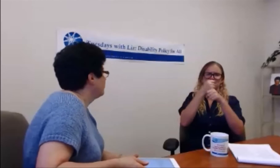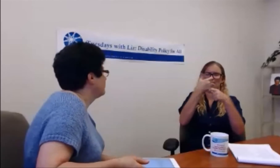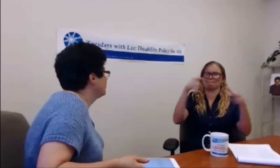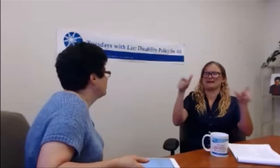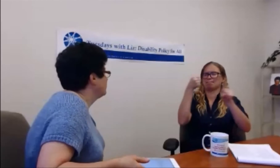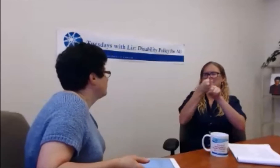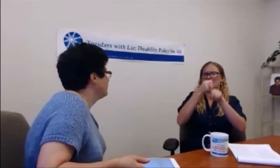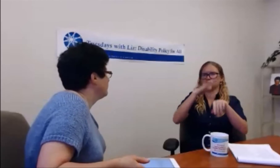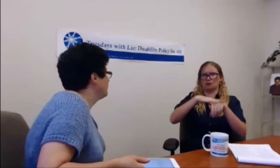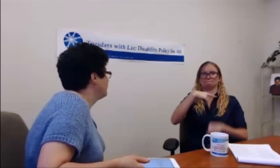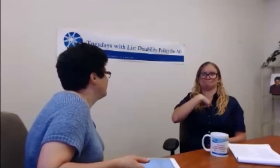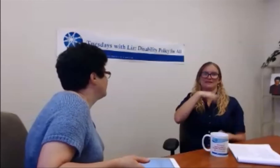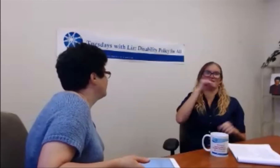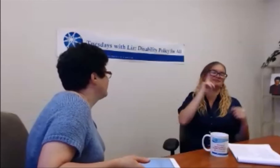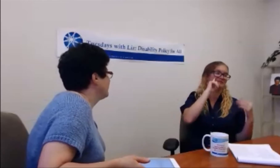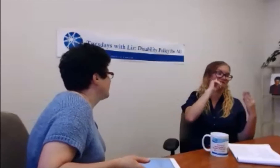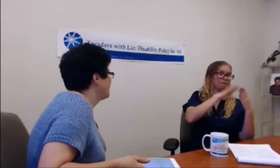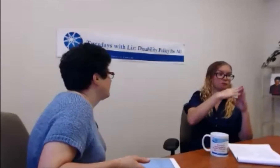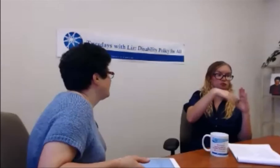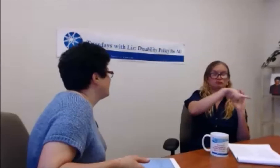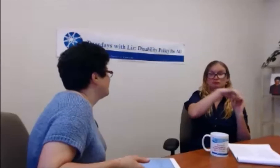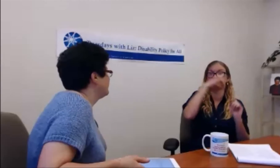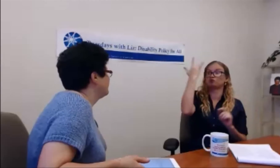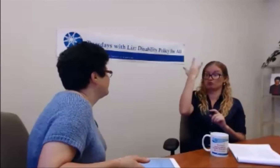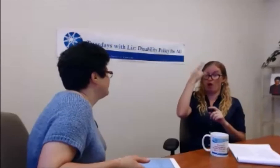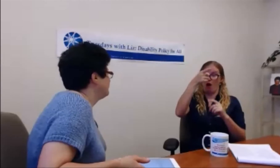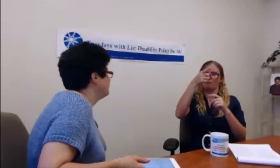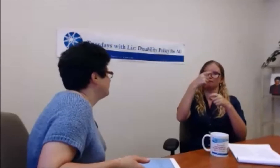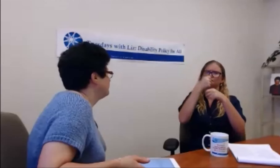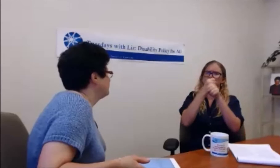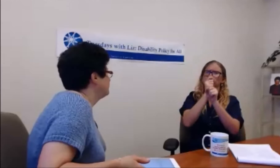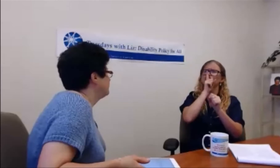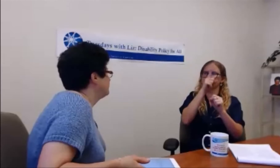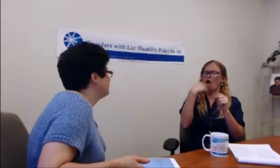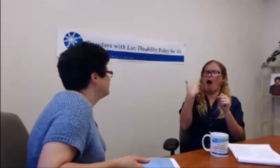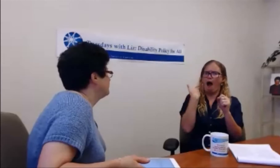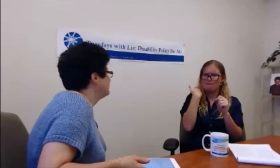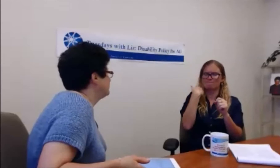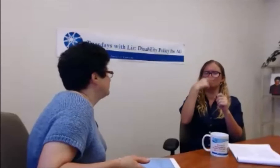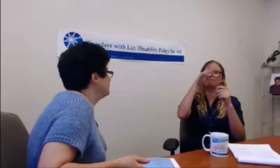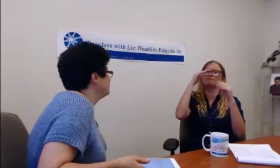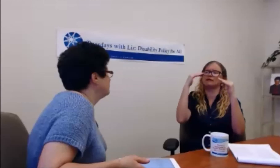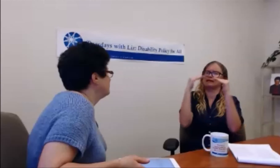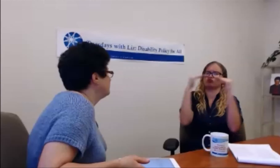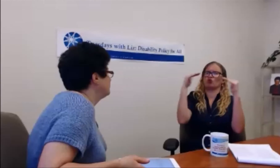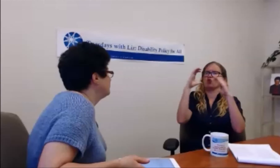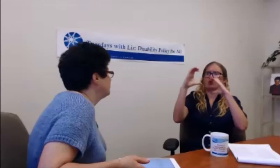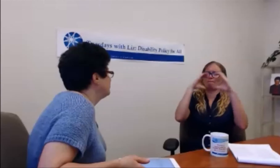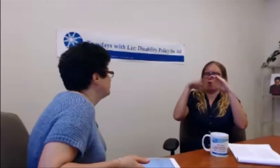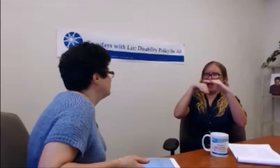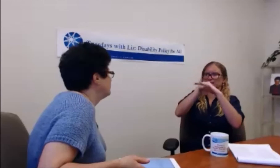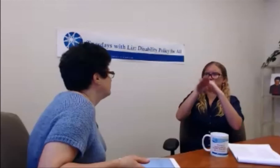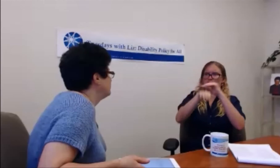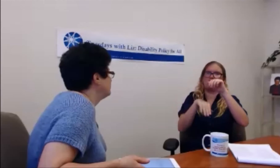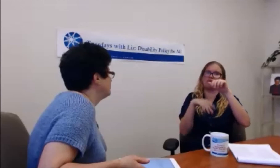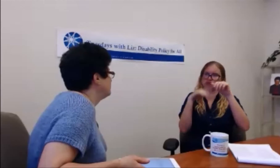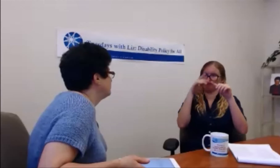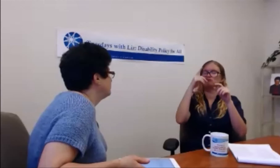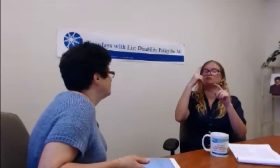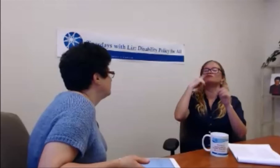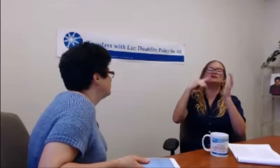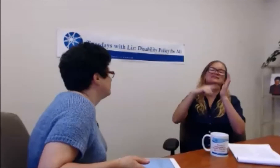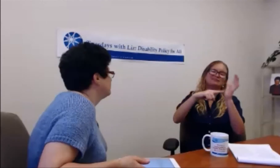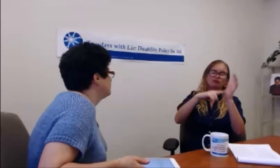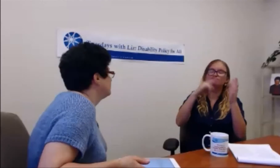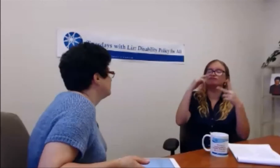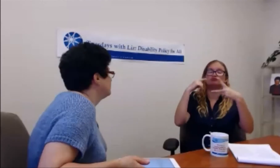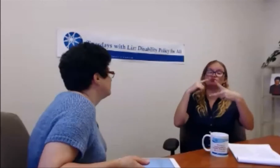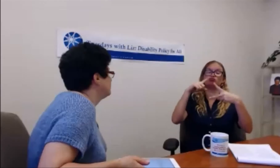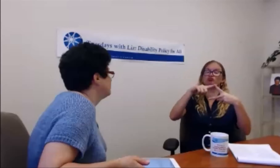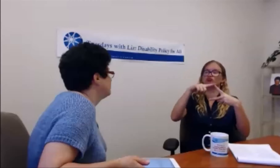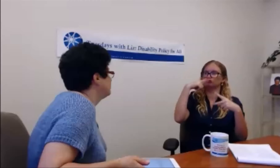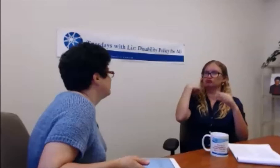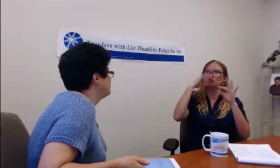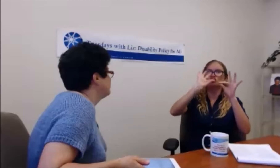was a huge impact on me and the deaf community, because it made sure that I have equal access